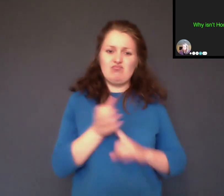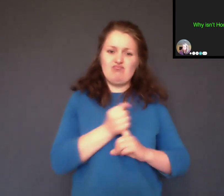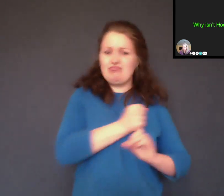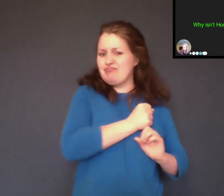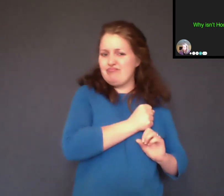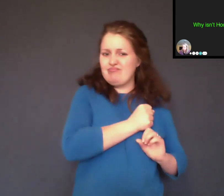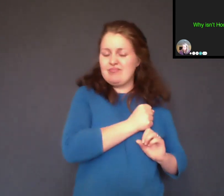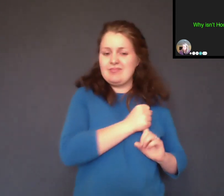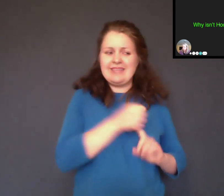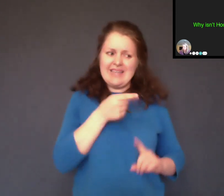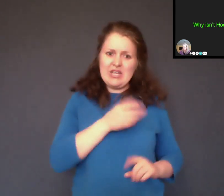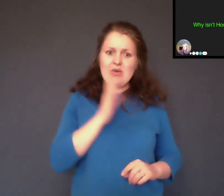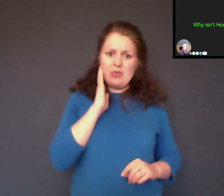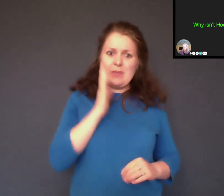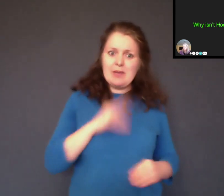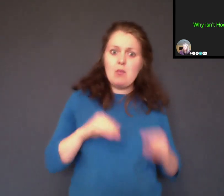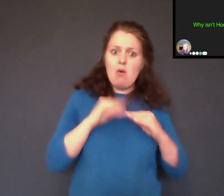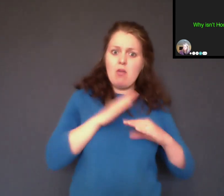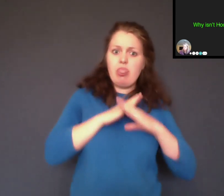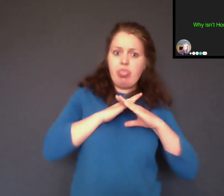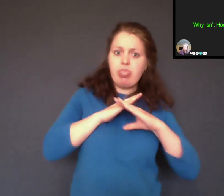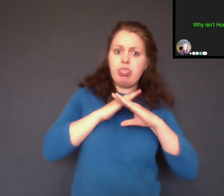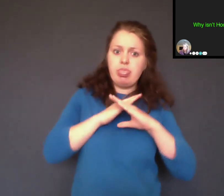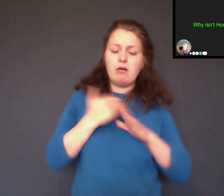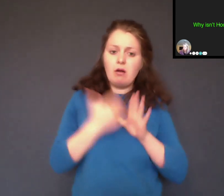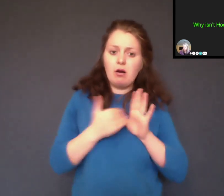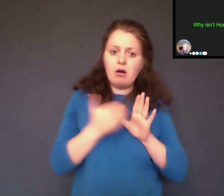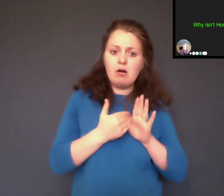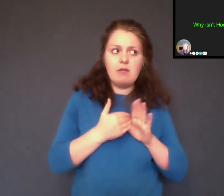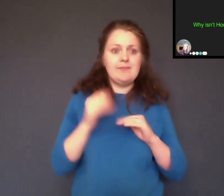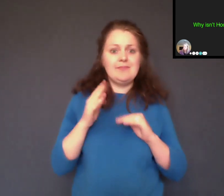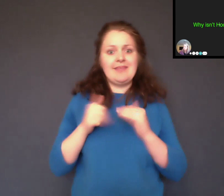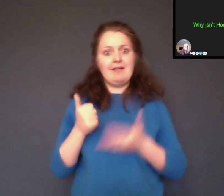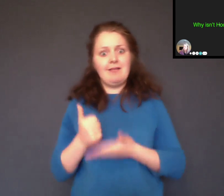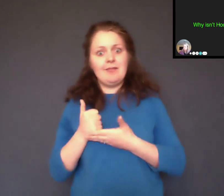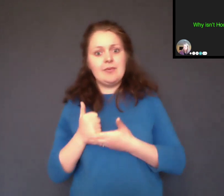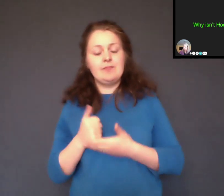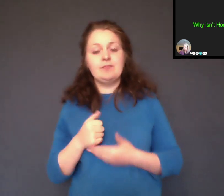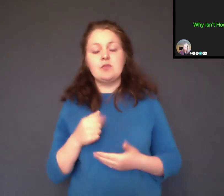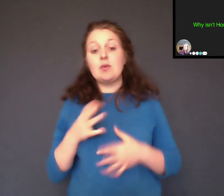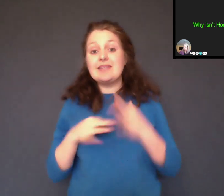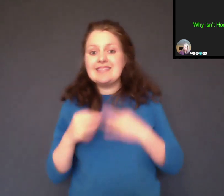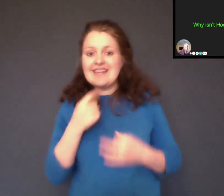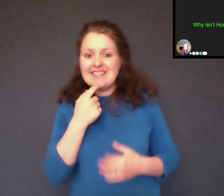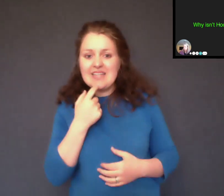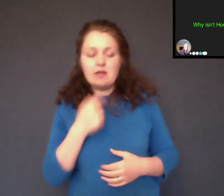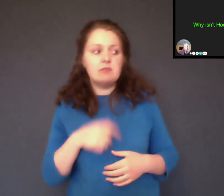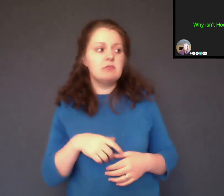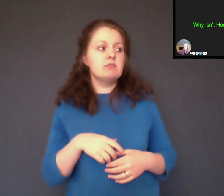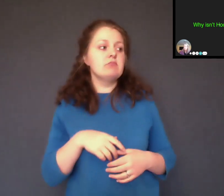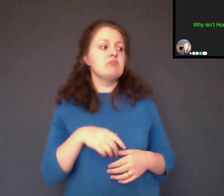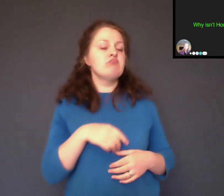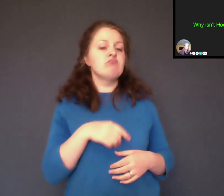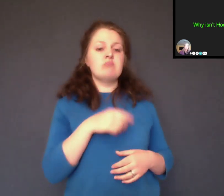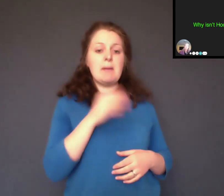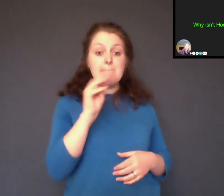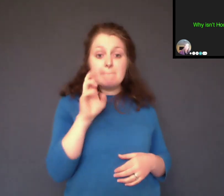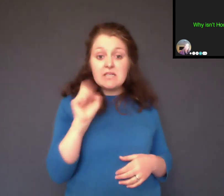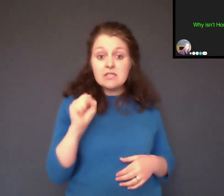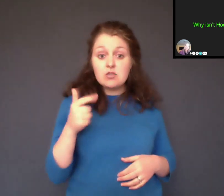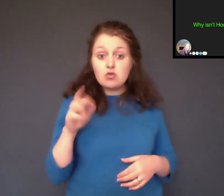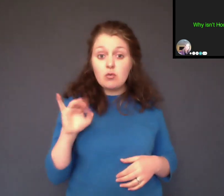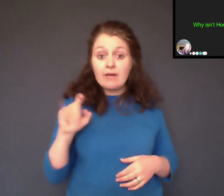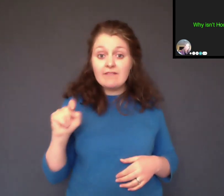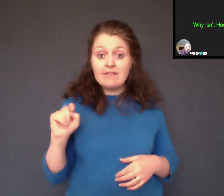than a help in the battle ahead so instead he said mrs griffin's outside that's a big word hindrance